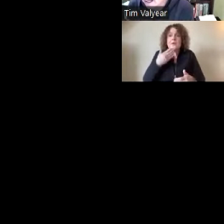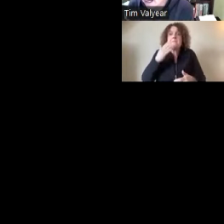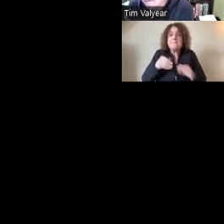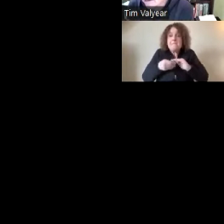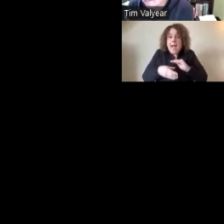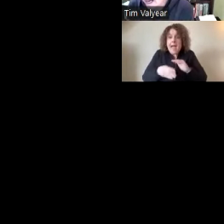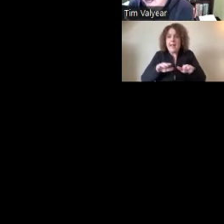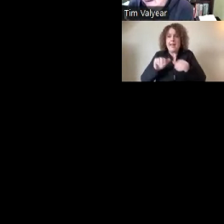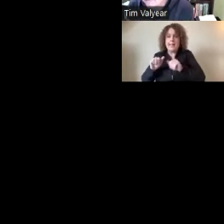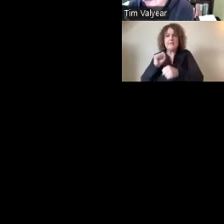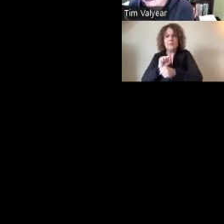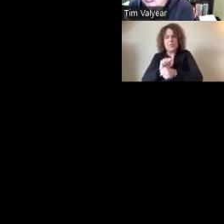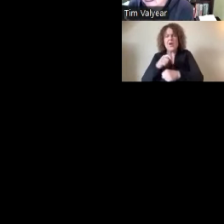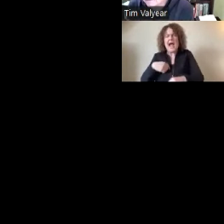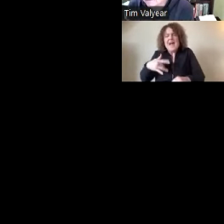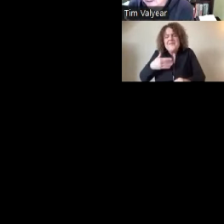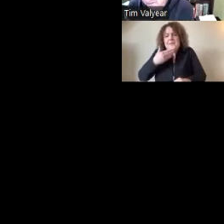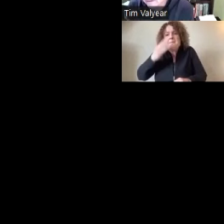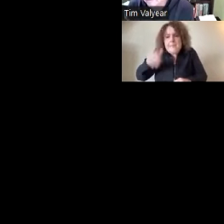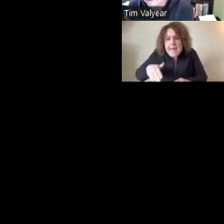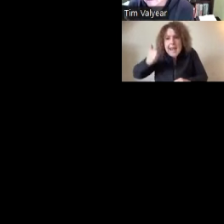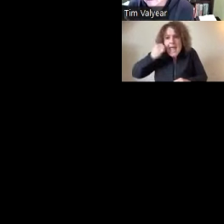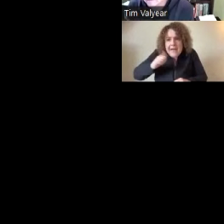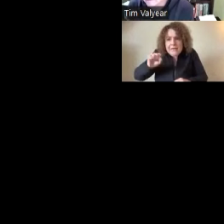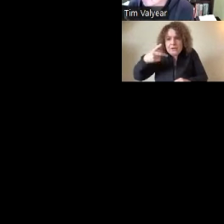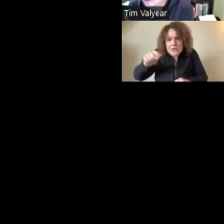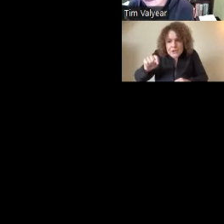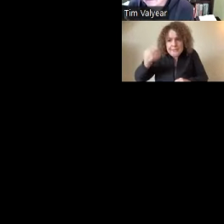years old and being in health care for 42 years. I never